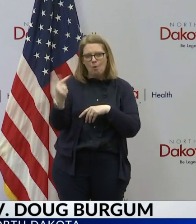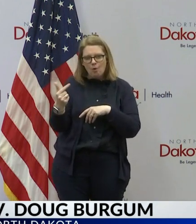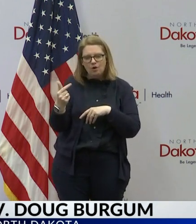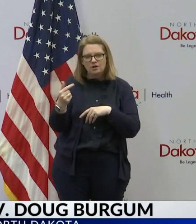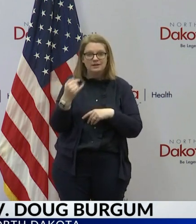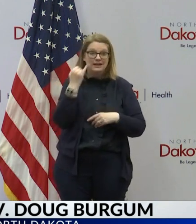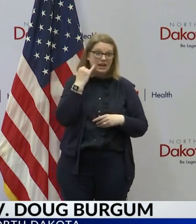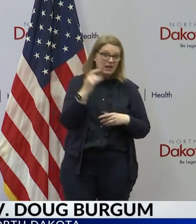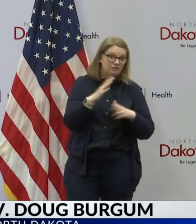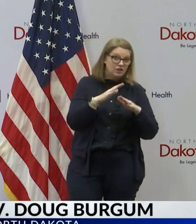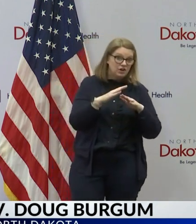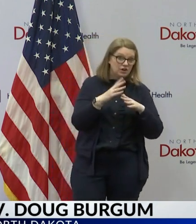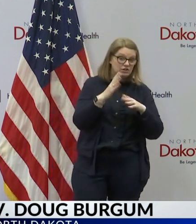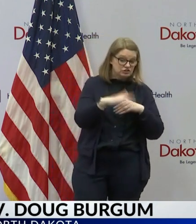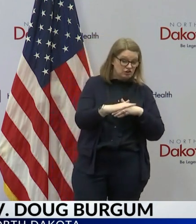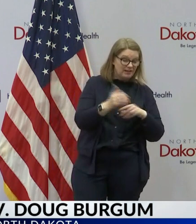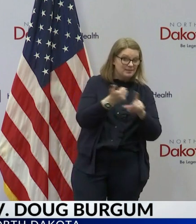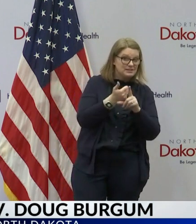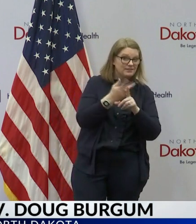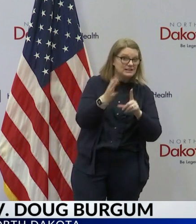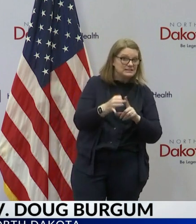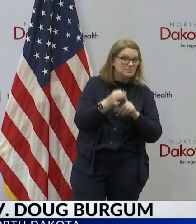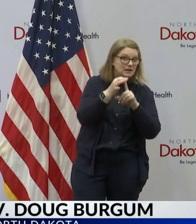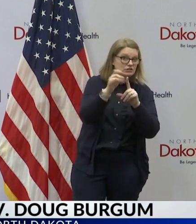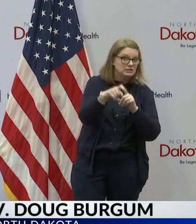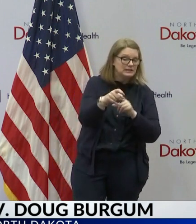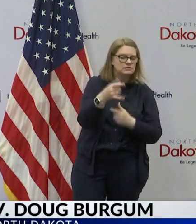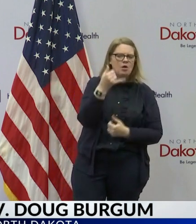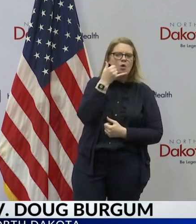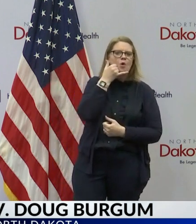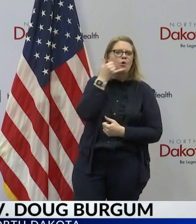ALWAYS VISIT THE CHILD CARE AWARE RESOURCE REFERRAL DATABASE